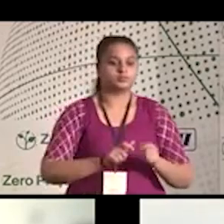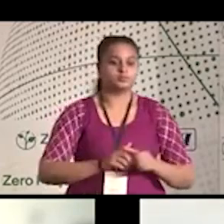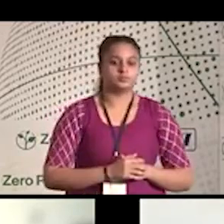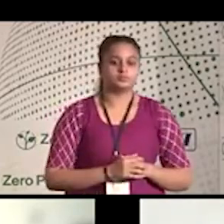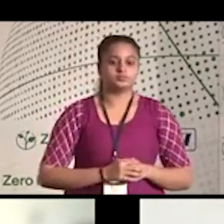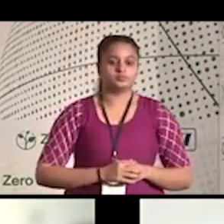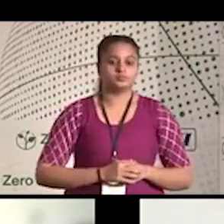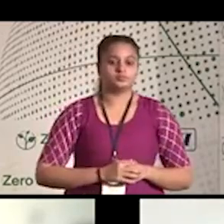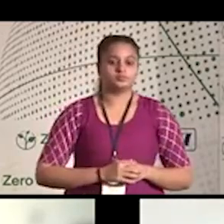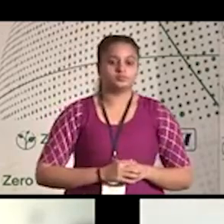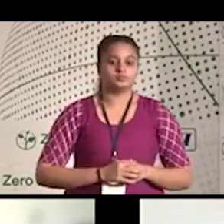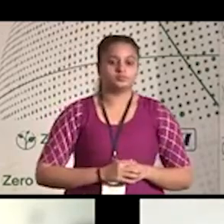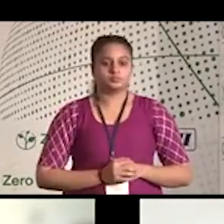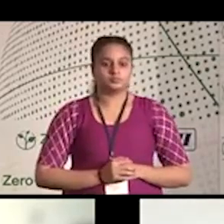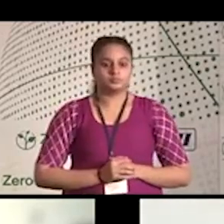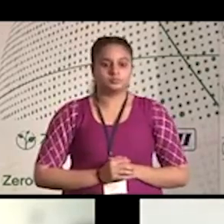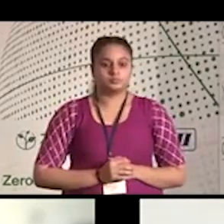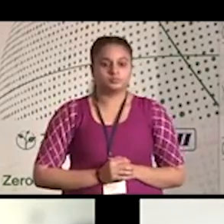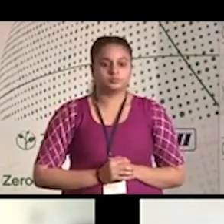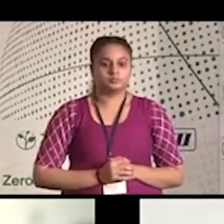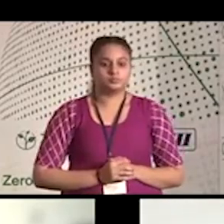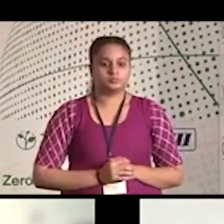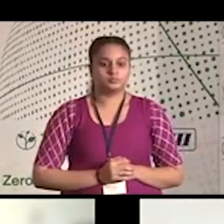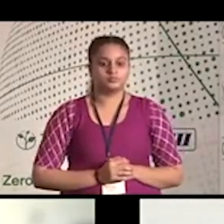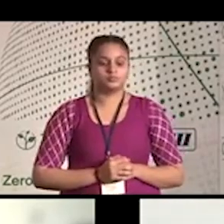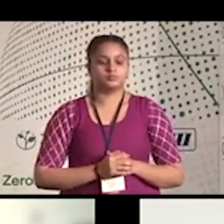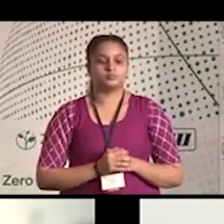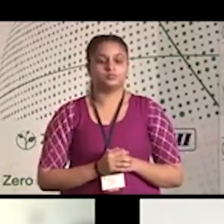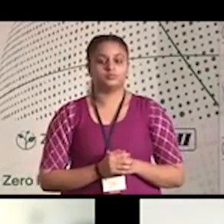You know, Daniel, I agree. Great, great, great point.